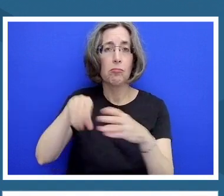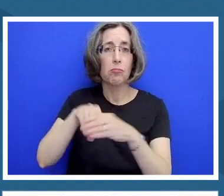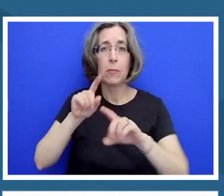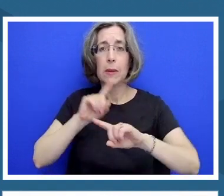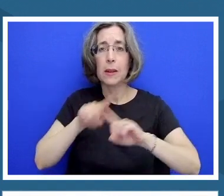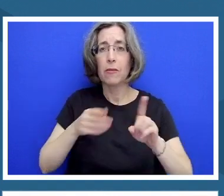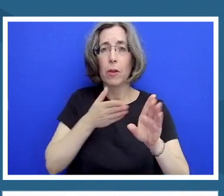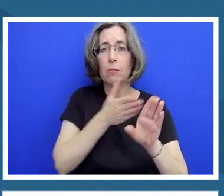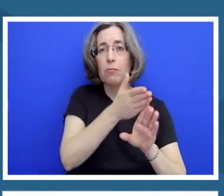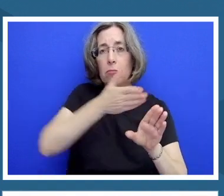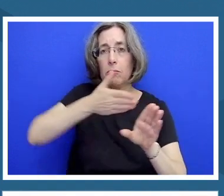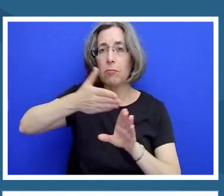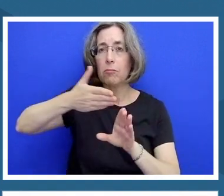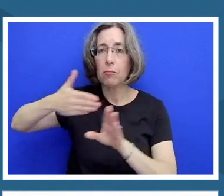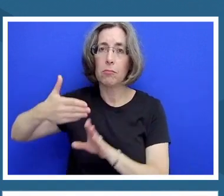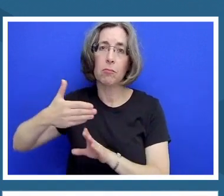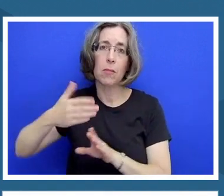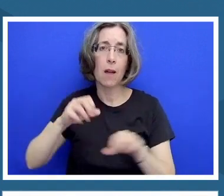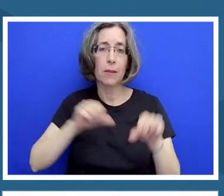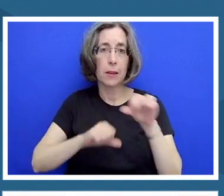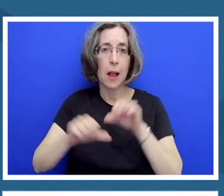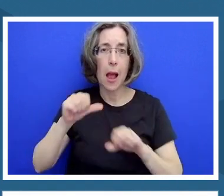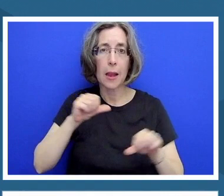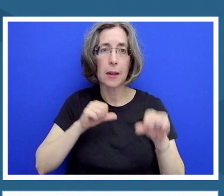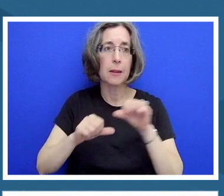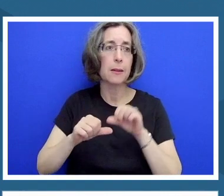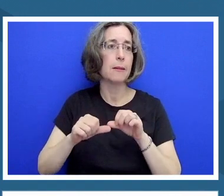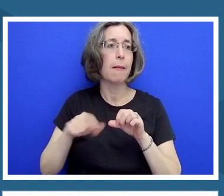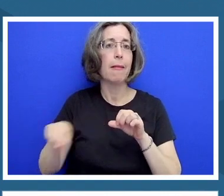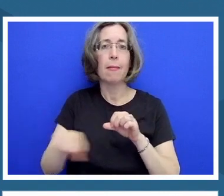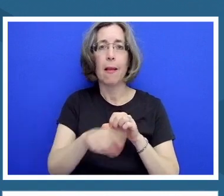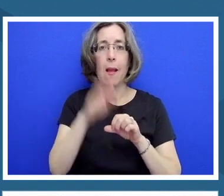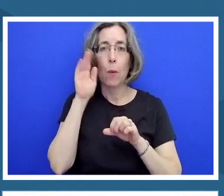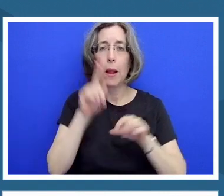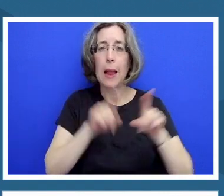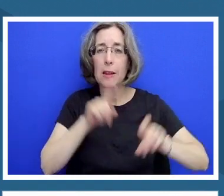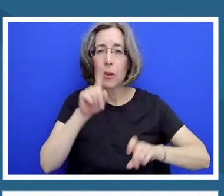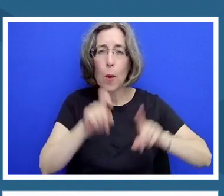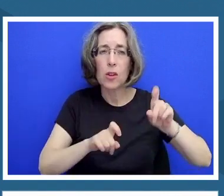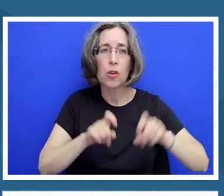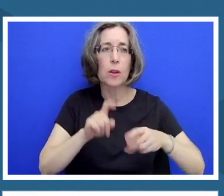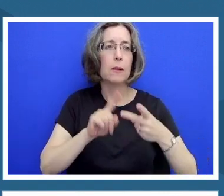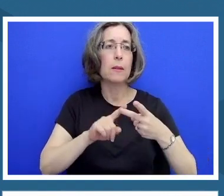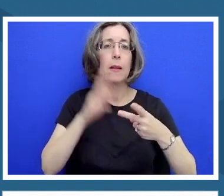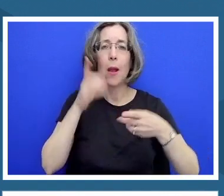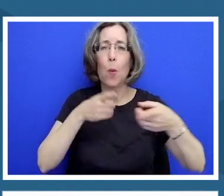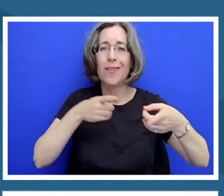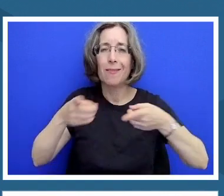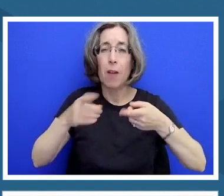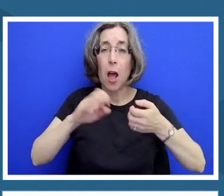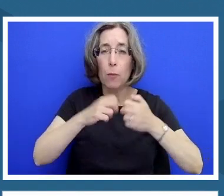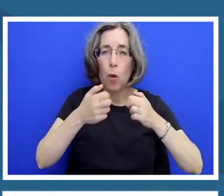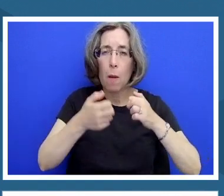search portal they'll ask questions and to find problems as they go through the